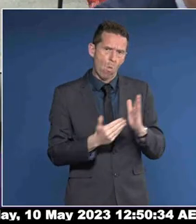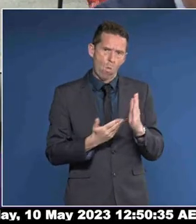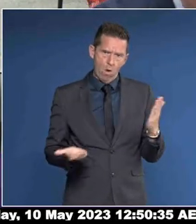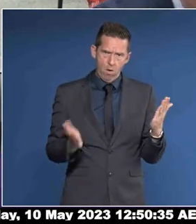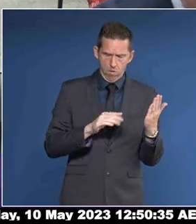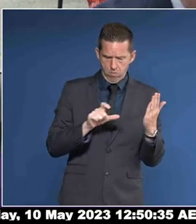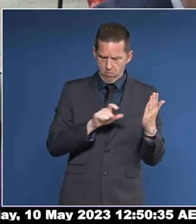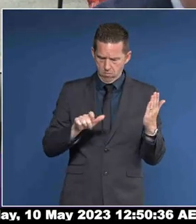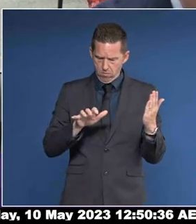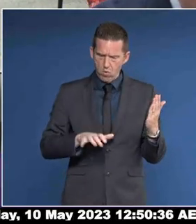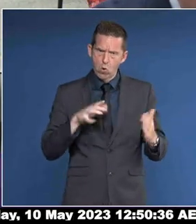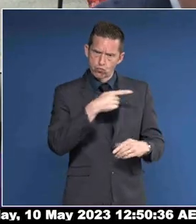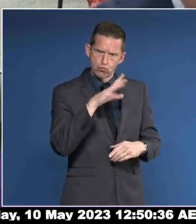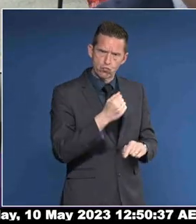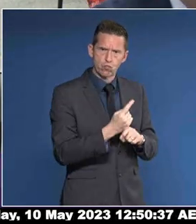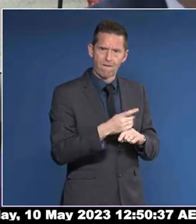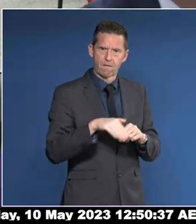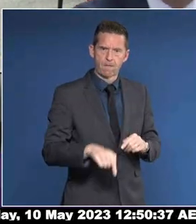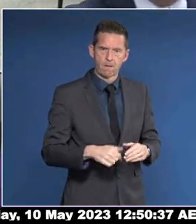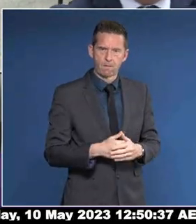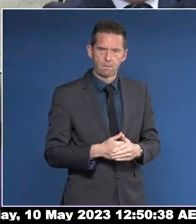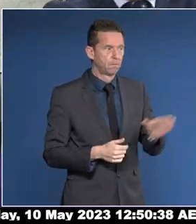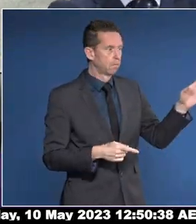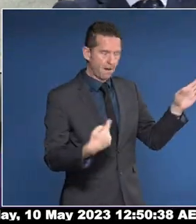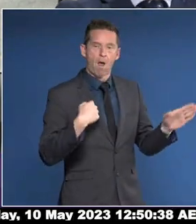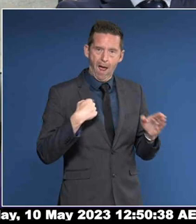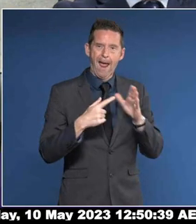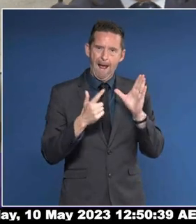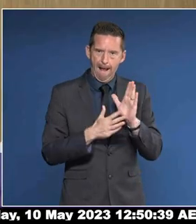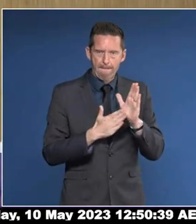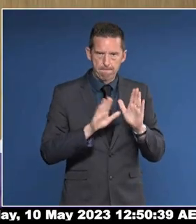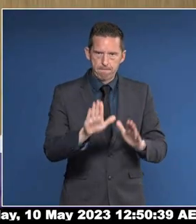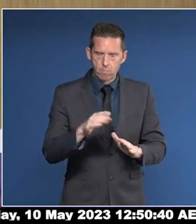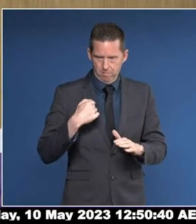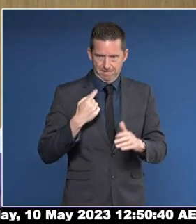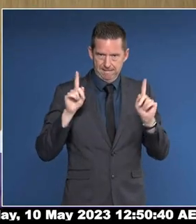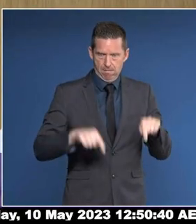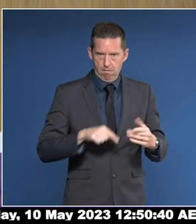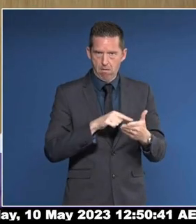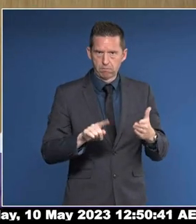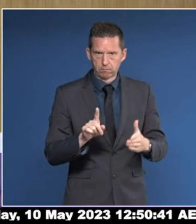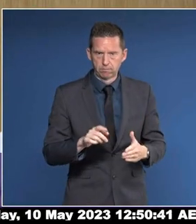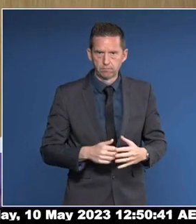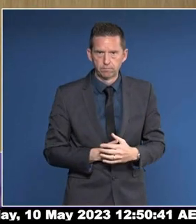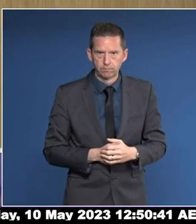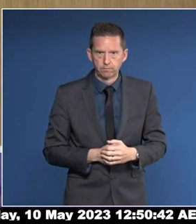what she should be doing. MS EASTMAN: And that's what she is doing. MS McMILLAN: Thank you. MS EASTMAN: I'm on the first sentence.